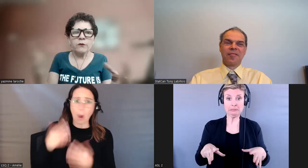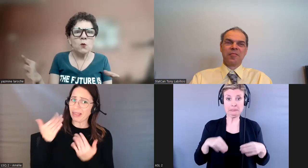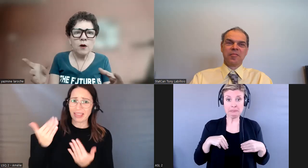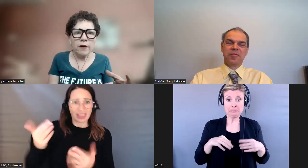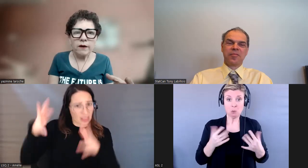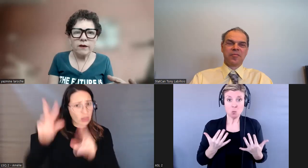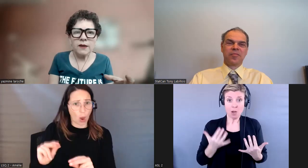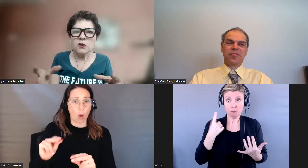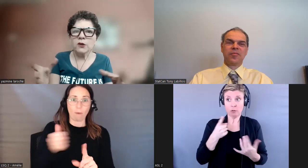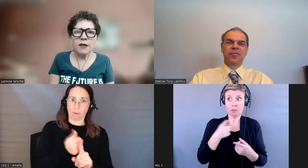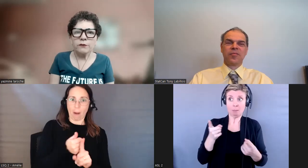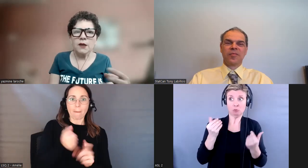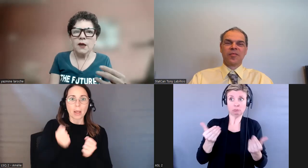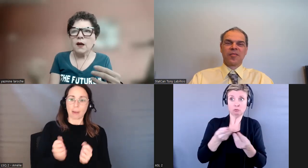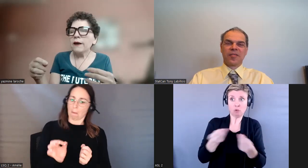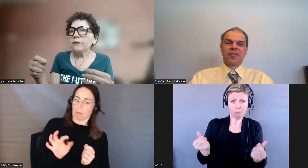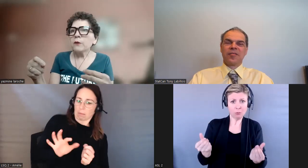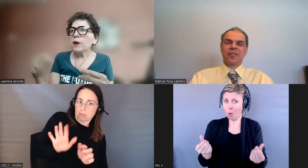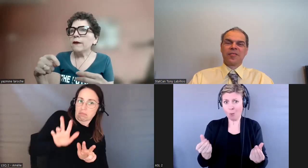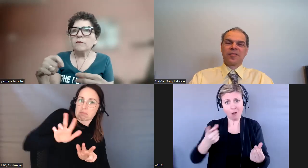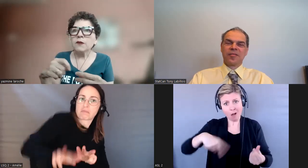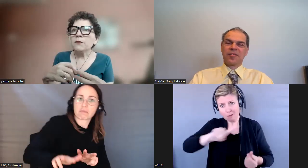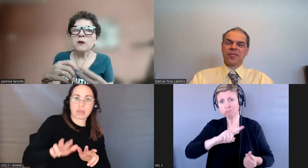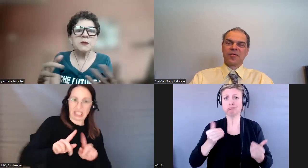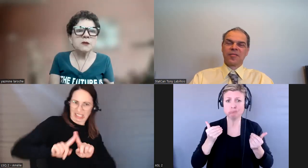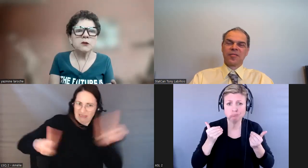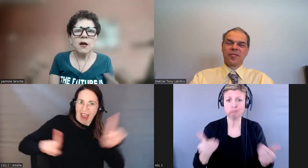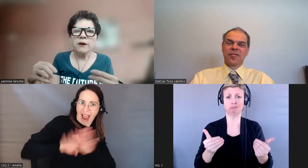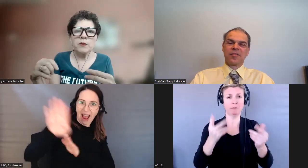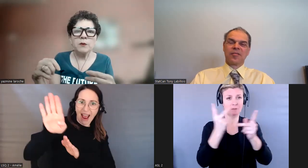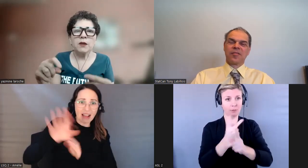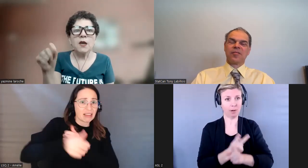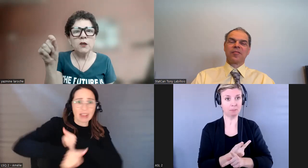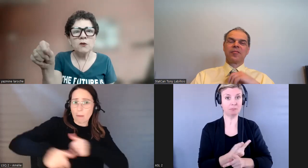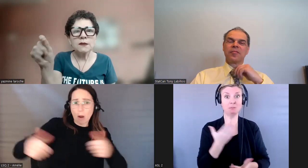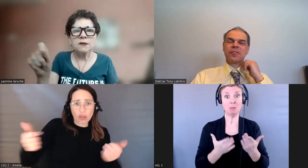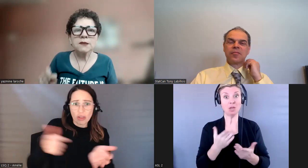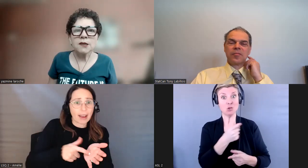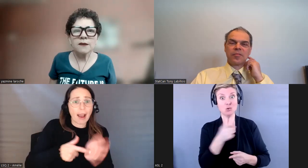you are in your life either by if you're in a position to hire people you get to decide